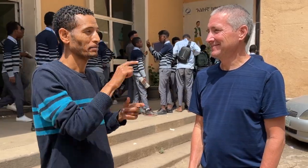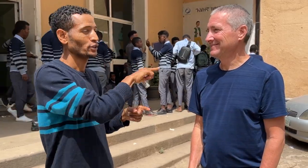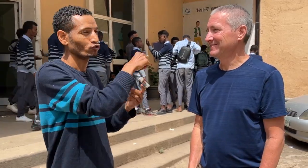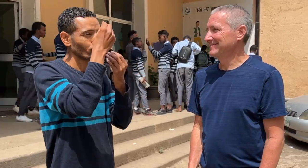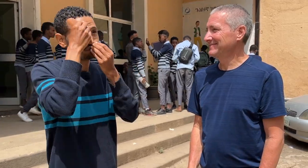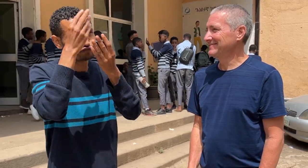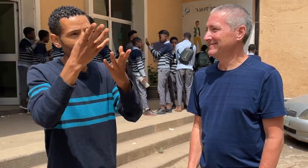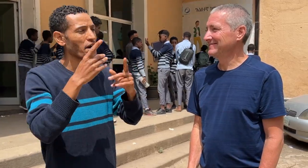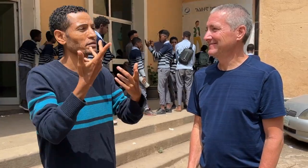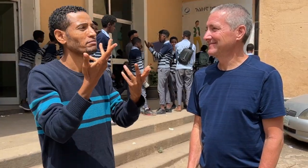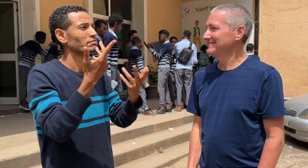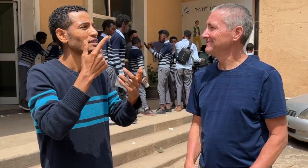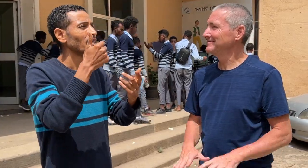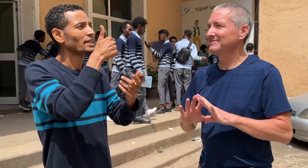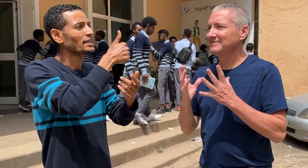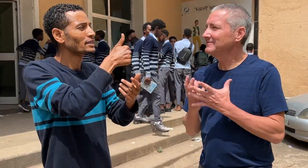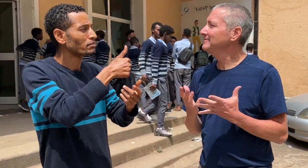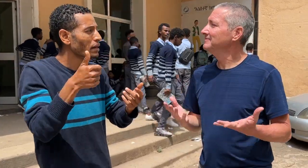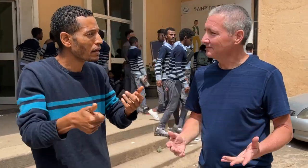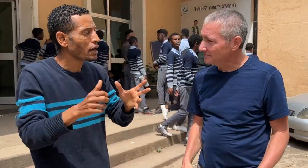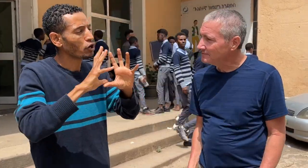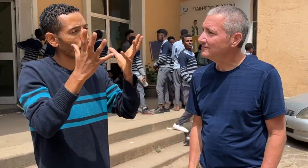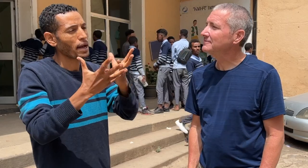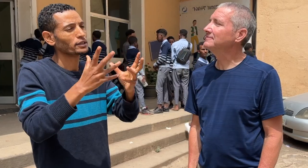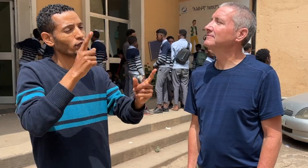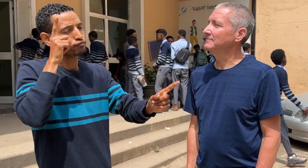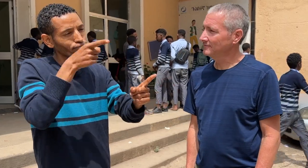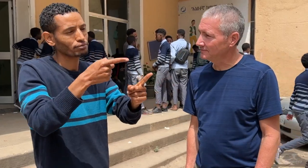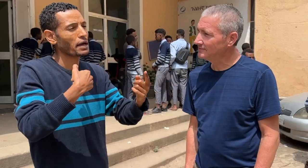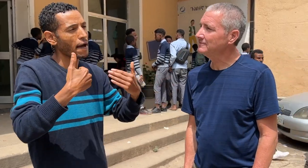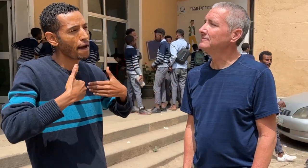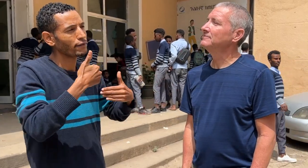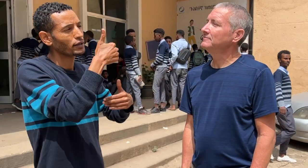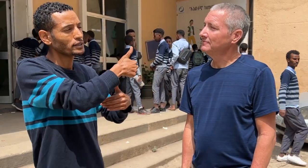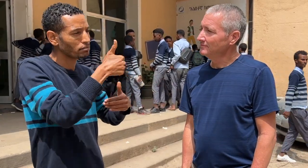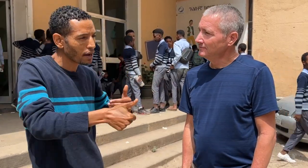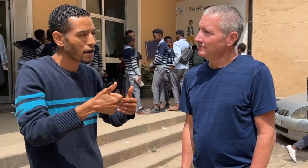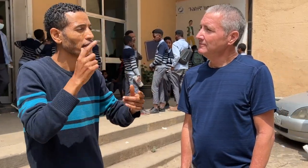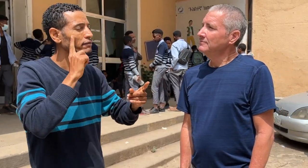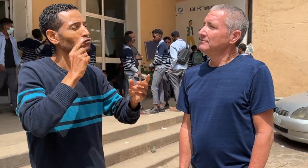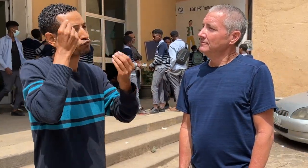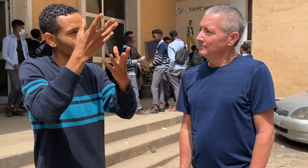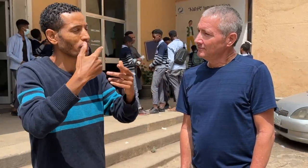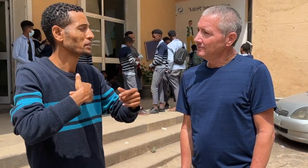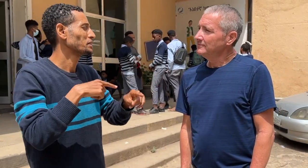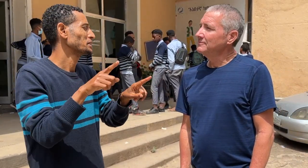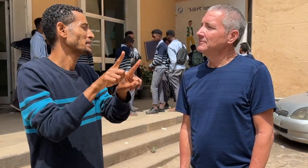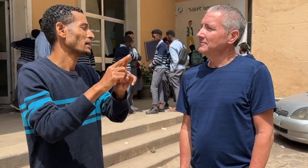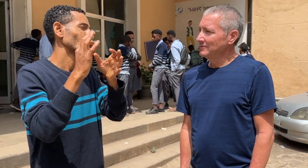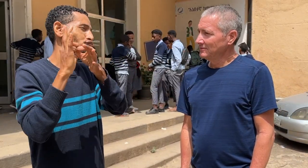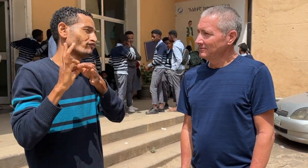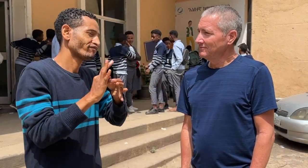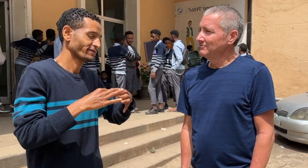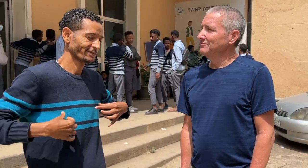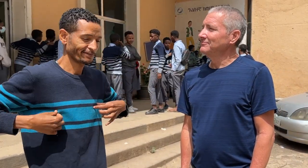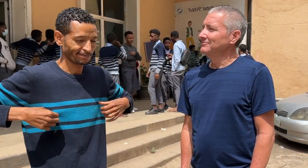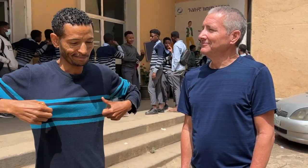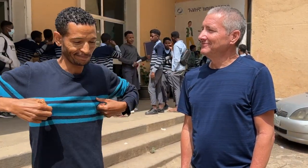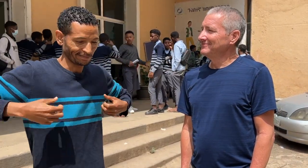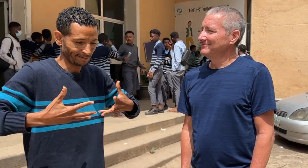showing the world about Addis Ababa, about our Deaf school here. By building connections,